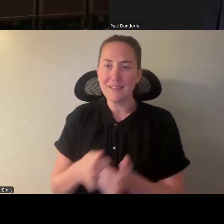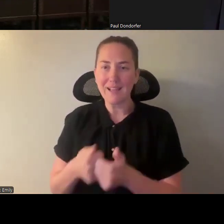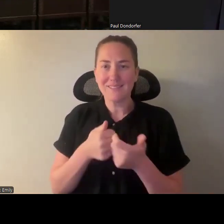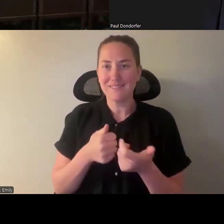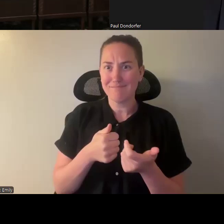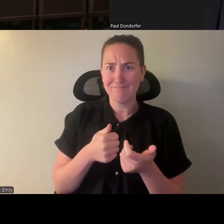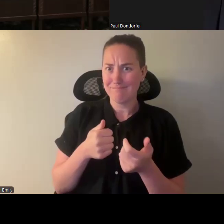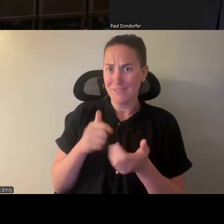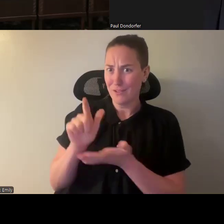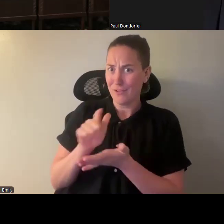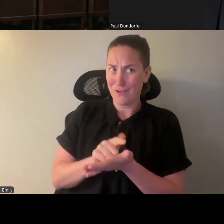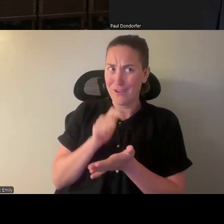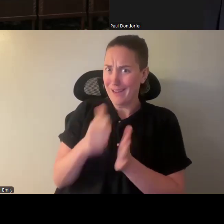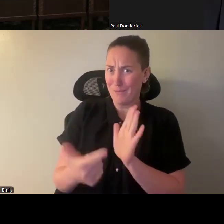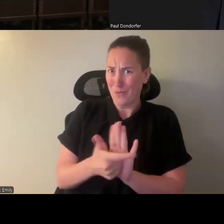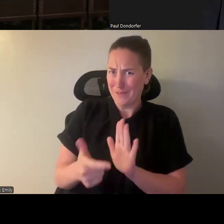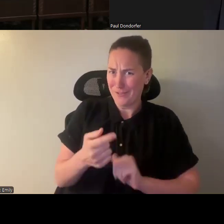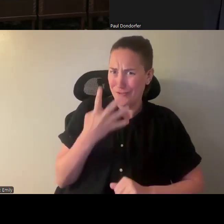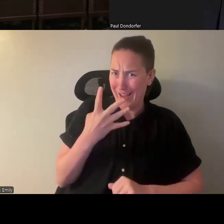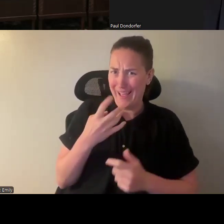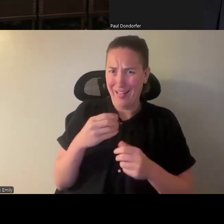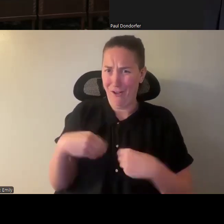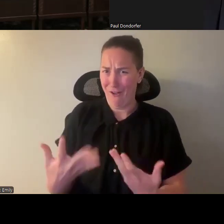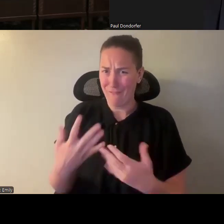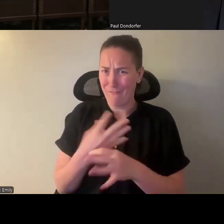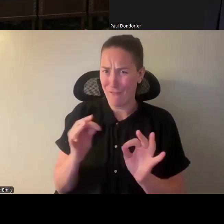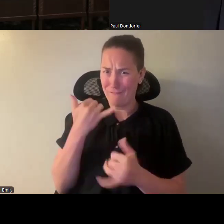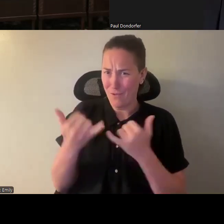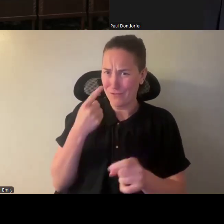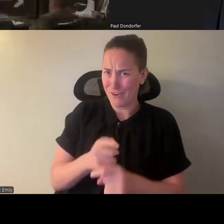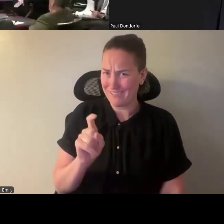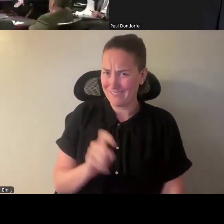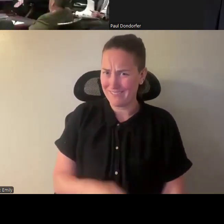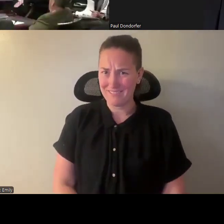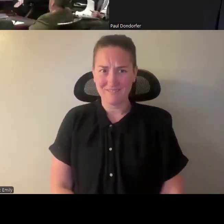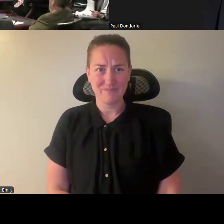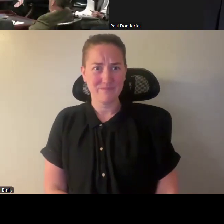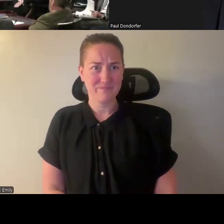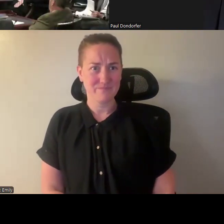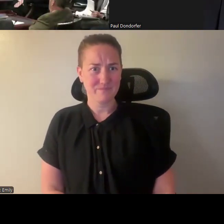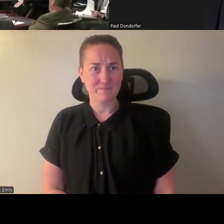law that prohibits jails and prisons from offering free phone calls is there Through the chair